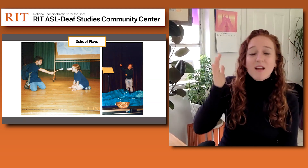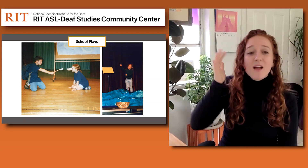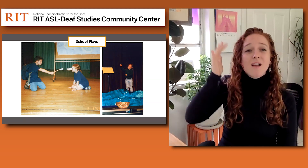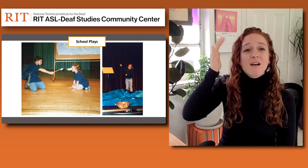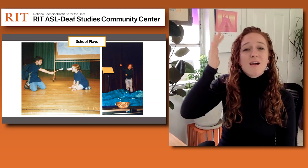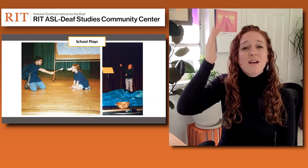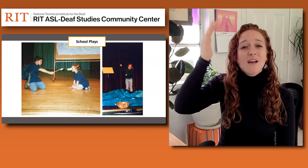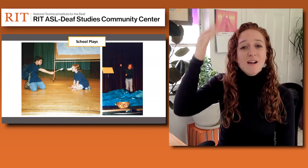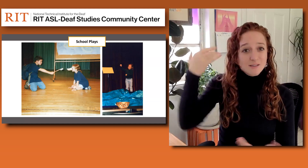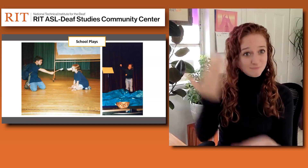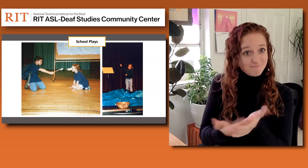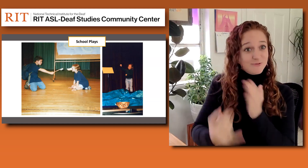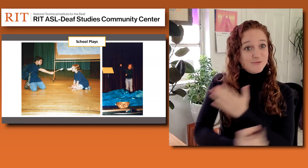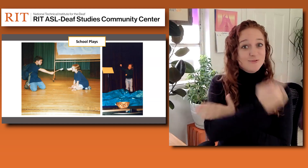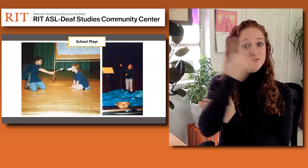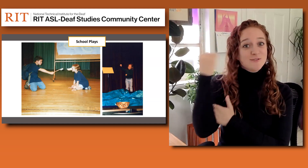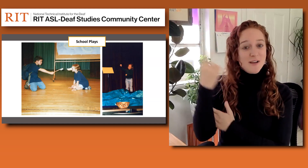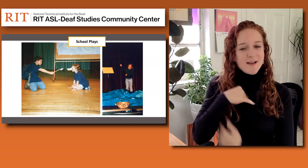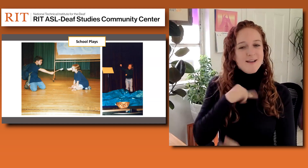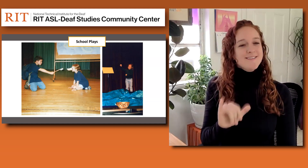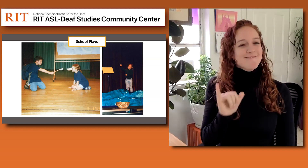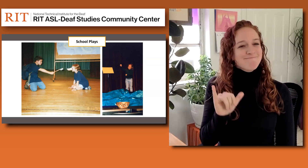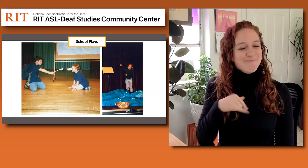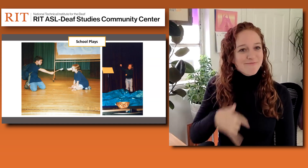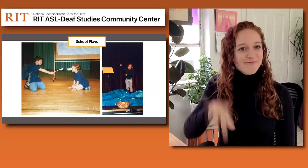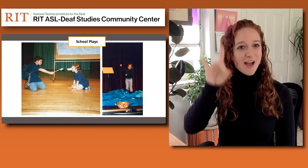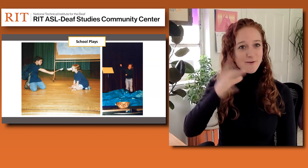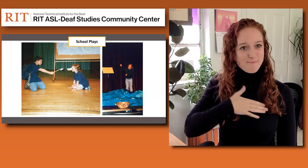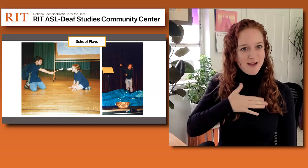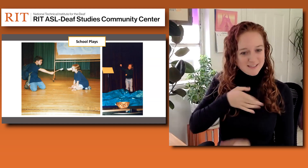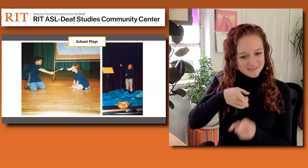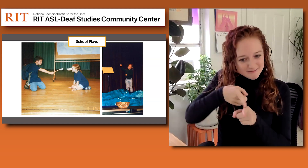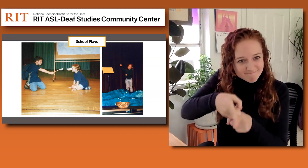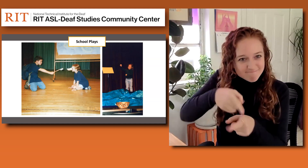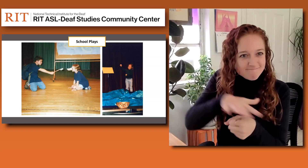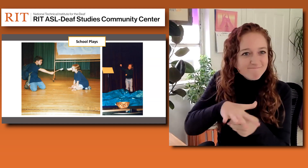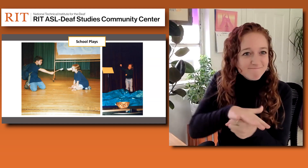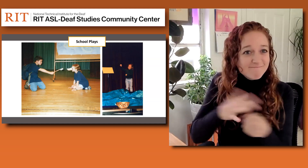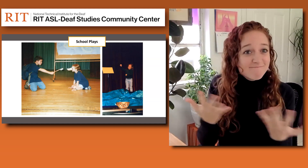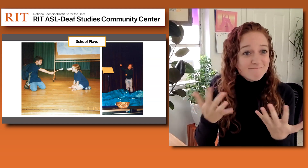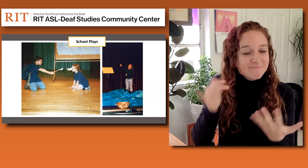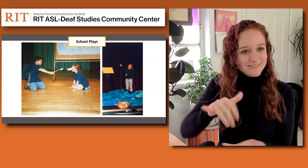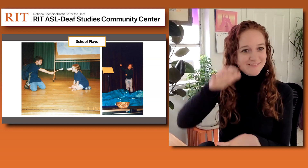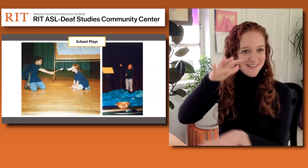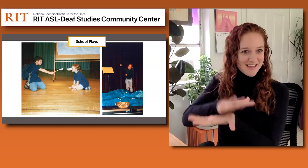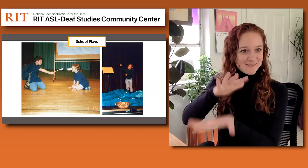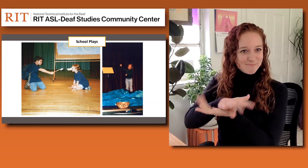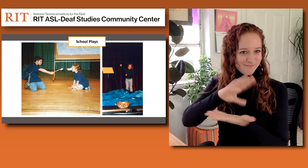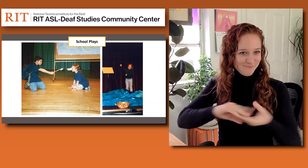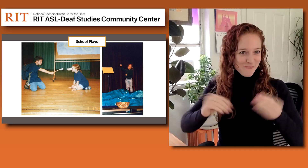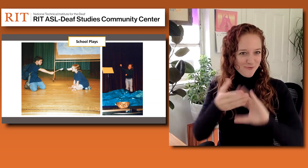I was thinking of being just like them. Now I get to where I am today. I find myself in the area